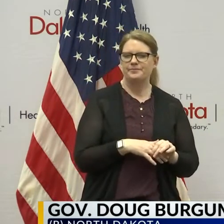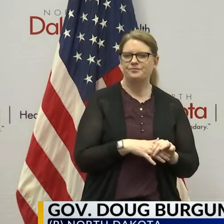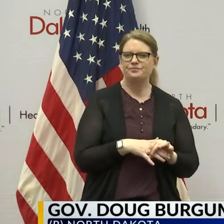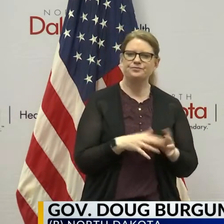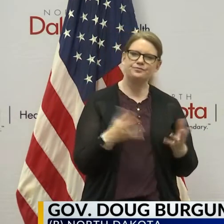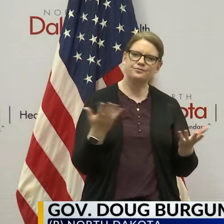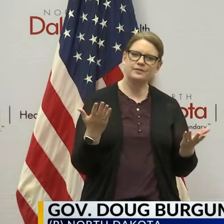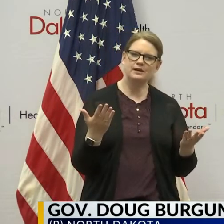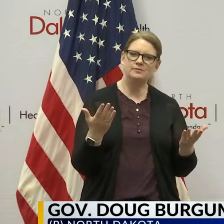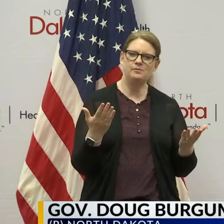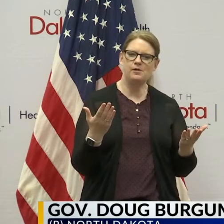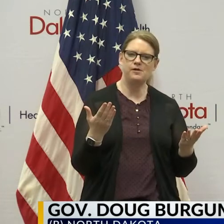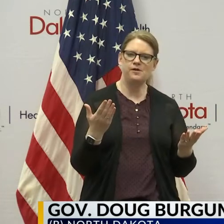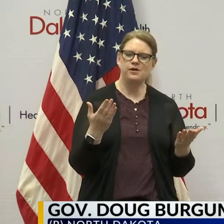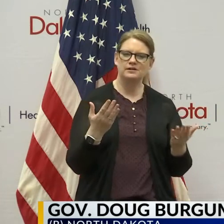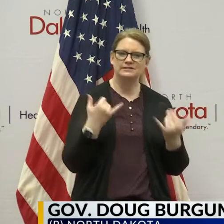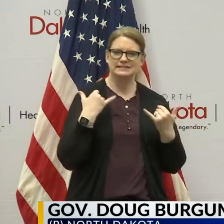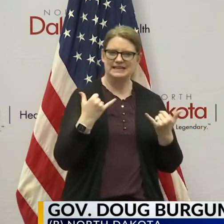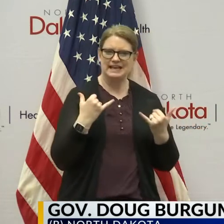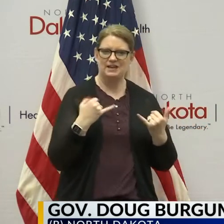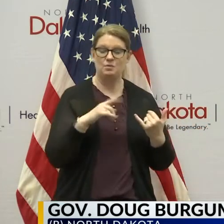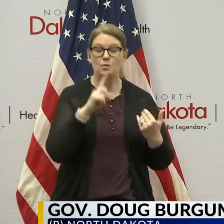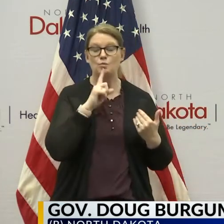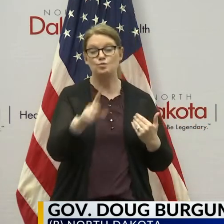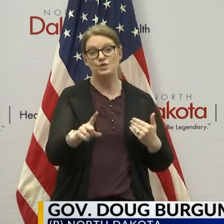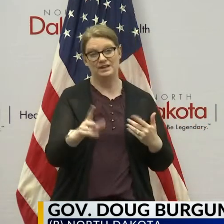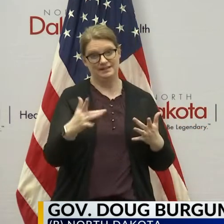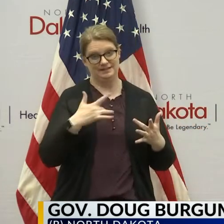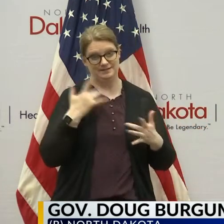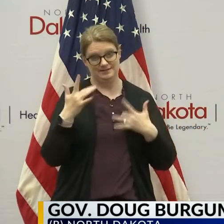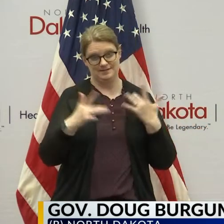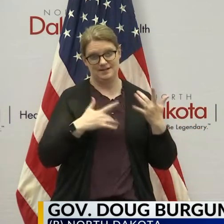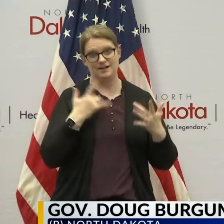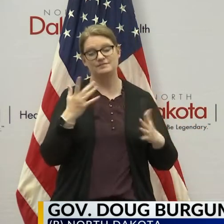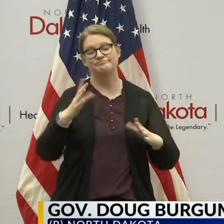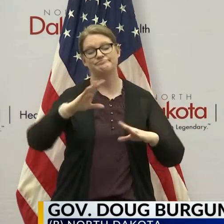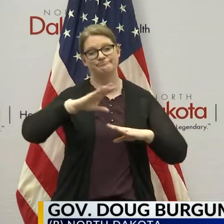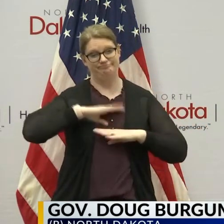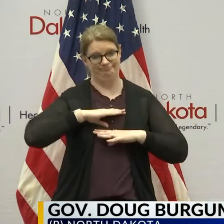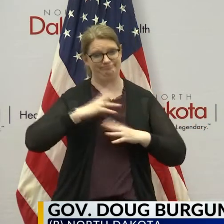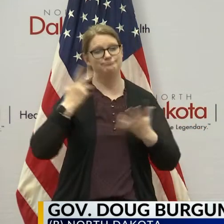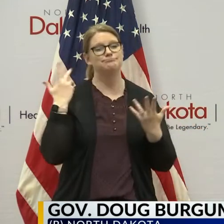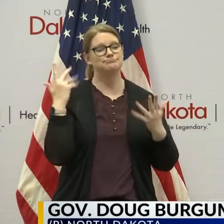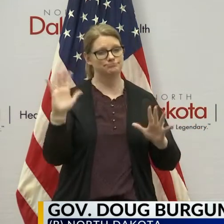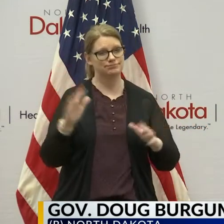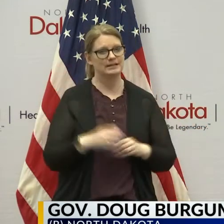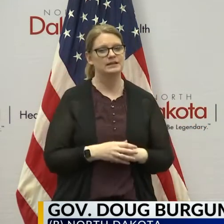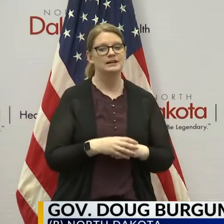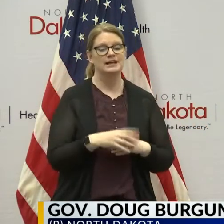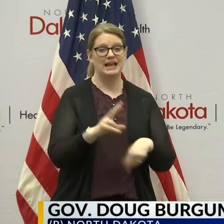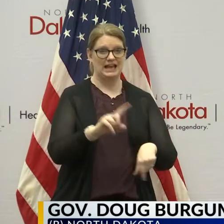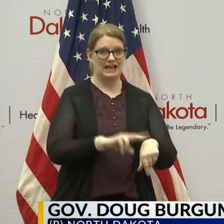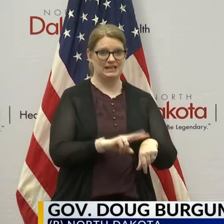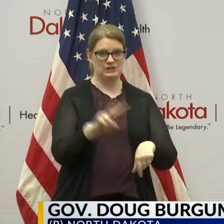ANNOUNCEMENT. WE SUGGESTED THAT THIS MIGHT BE